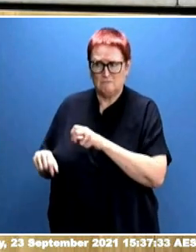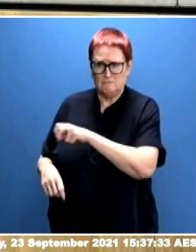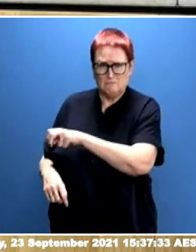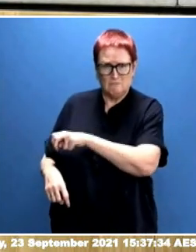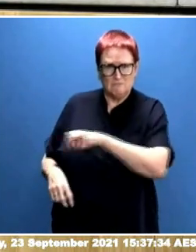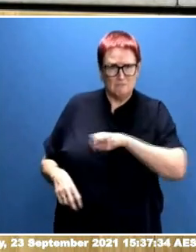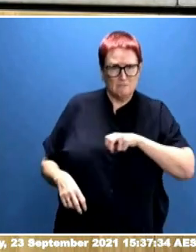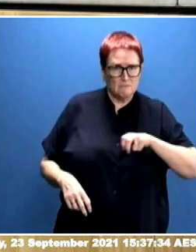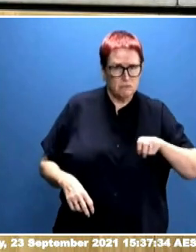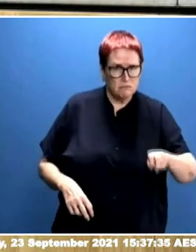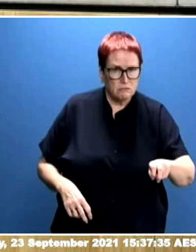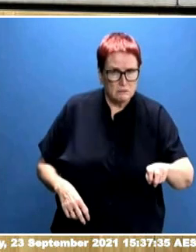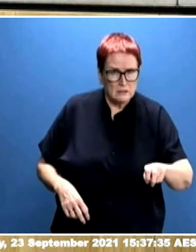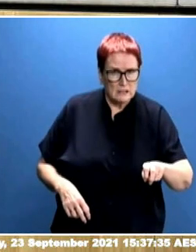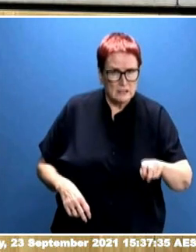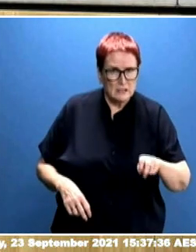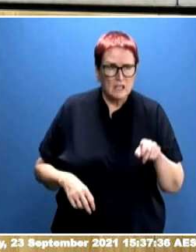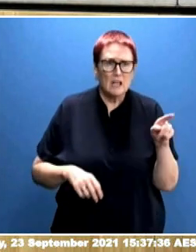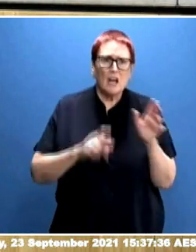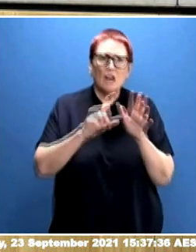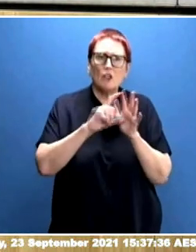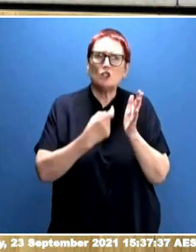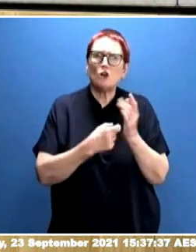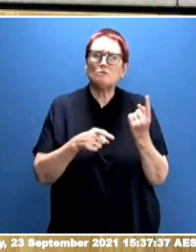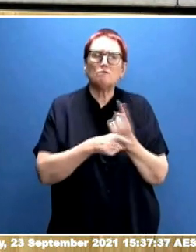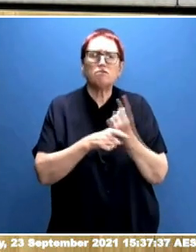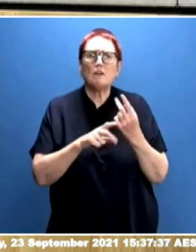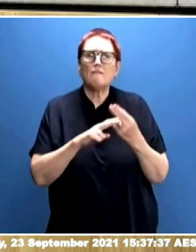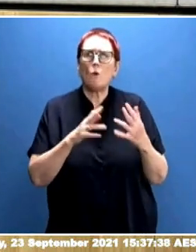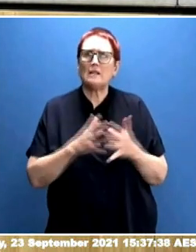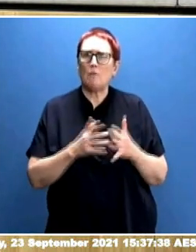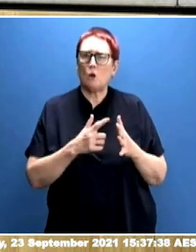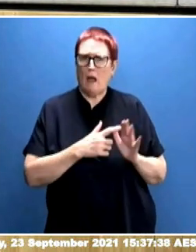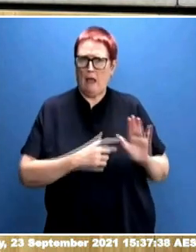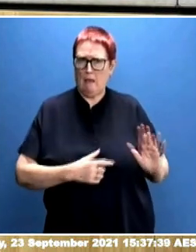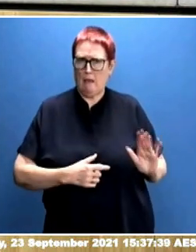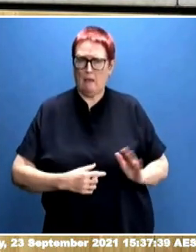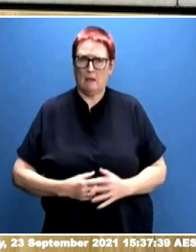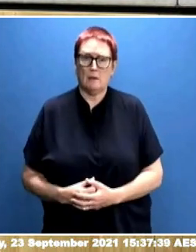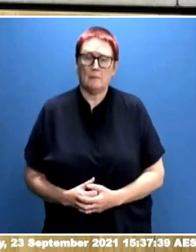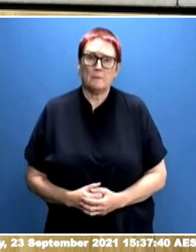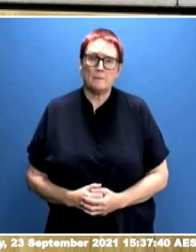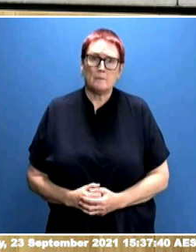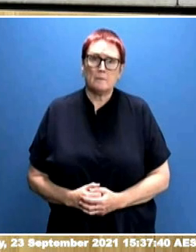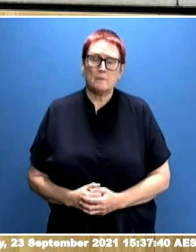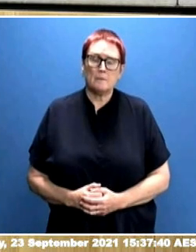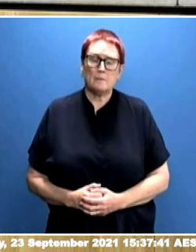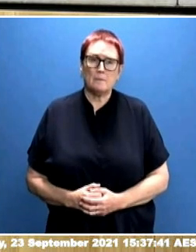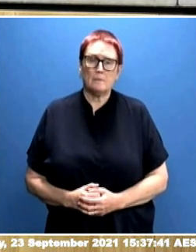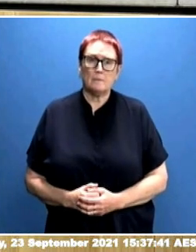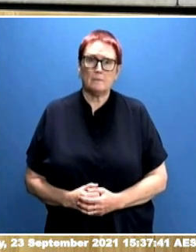the outcomes that she was talking about in the Western Australian facility using an